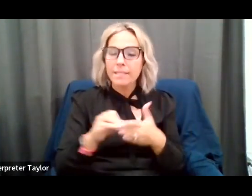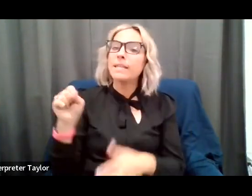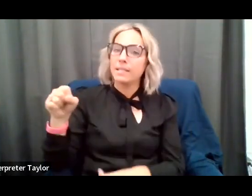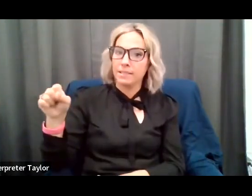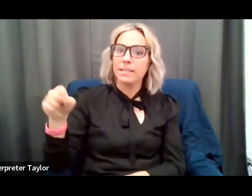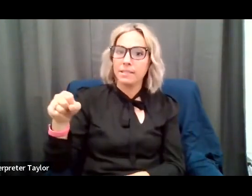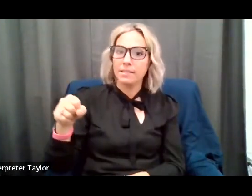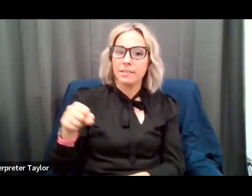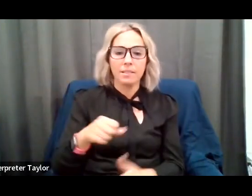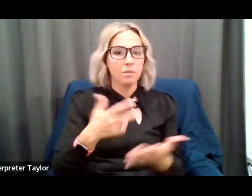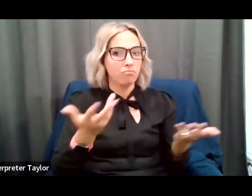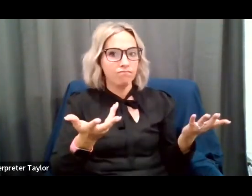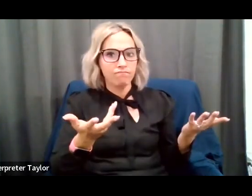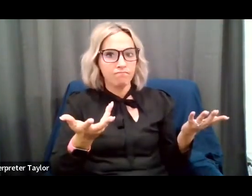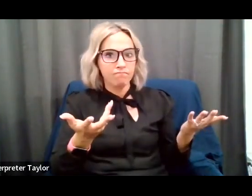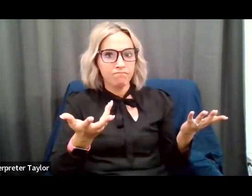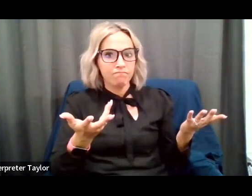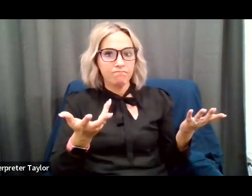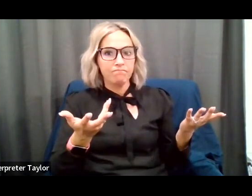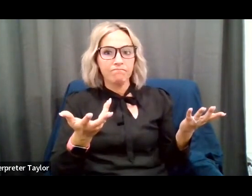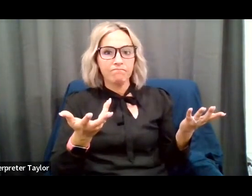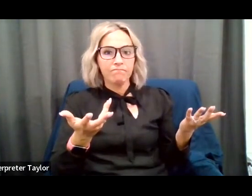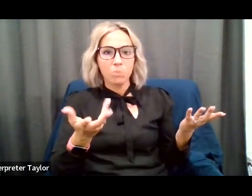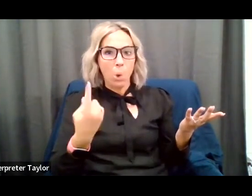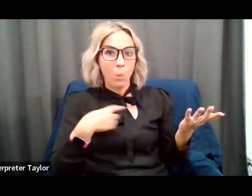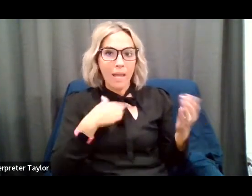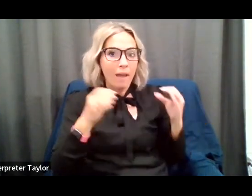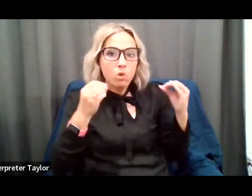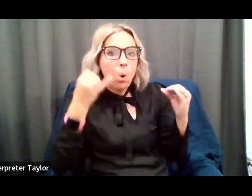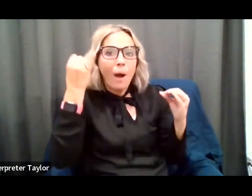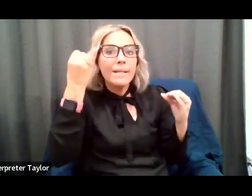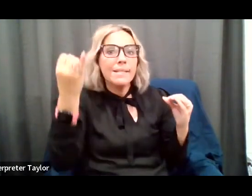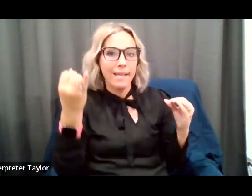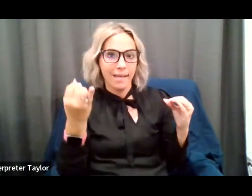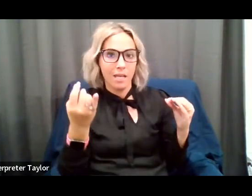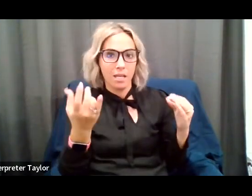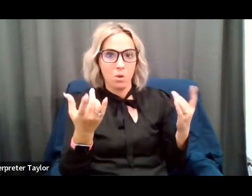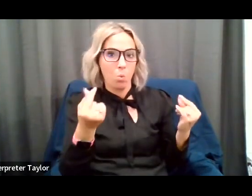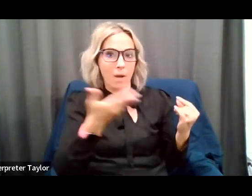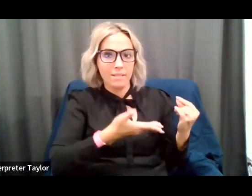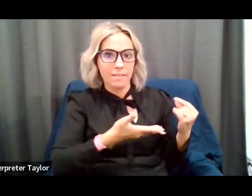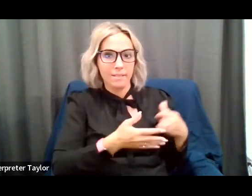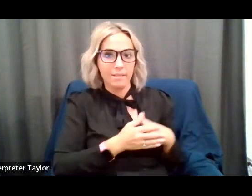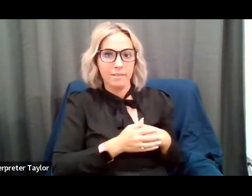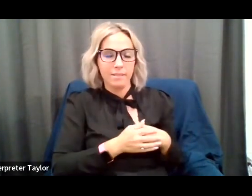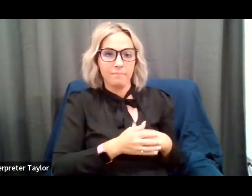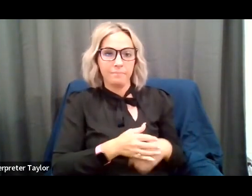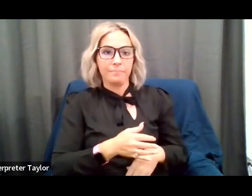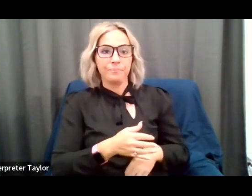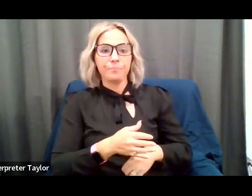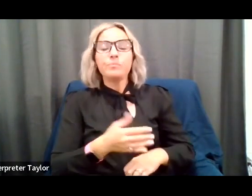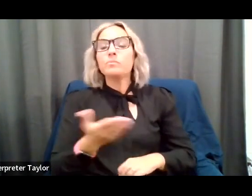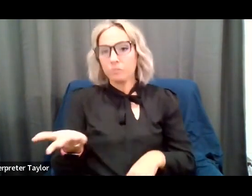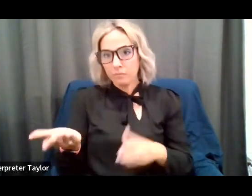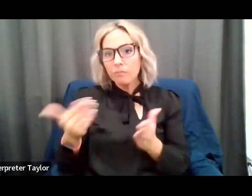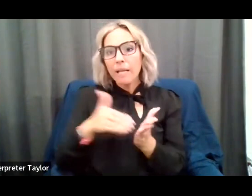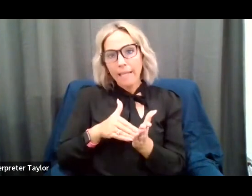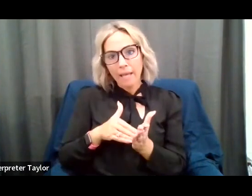I mean, we have no idea what we're doing. Um, so again, and I apologize.